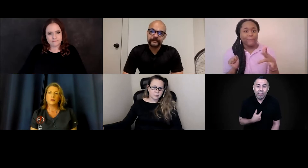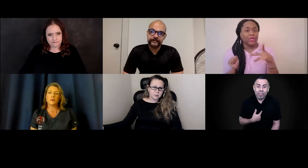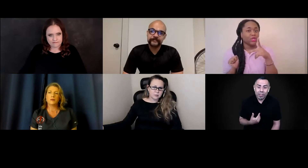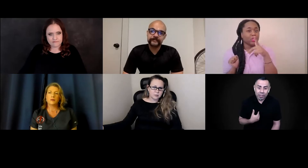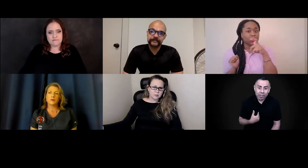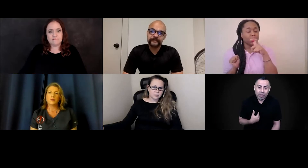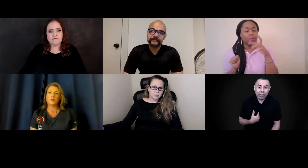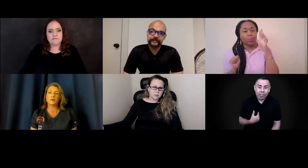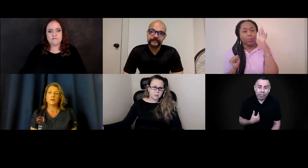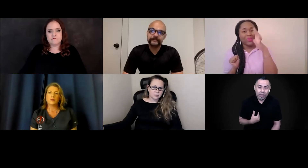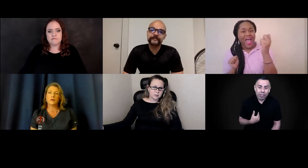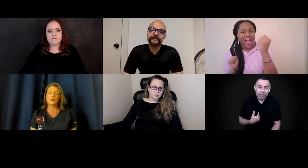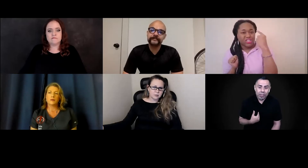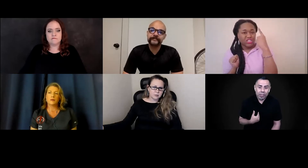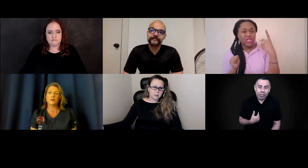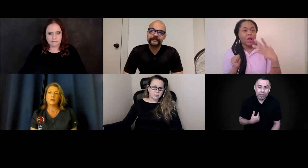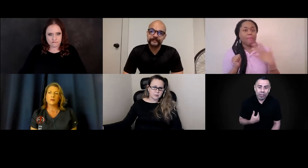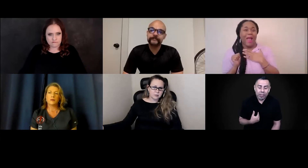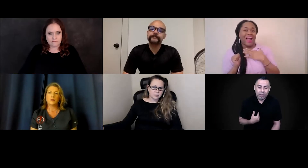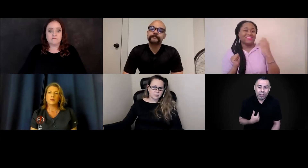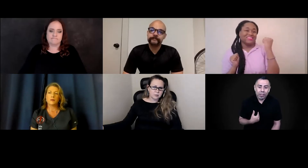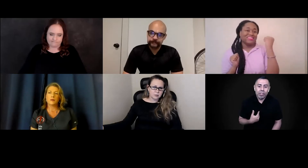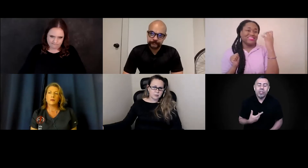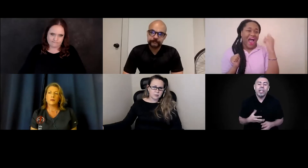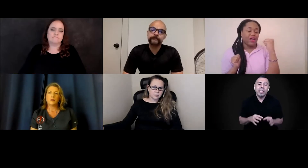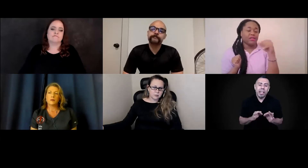with a disability.